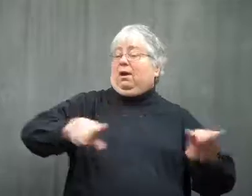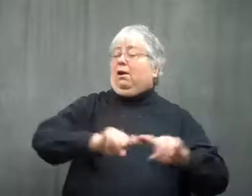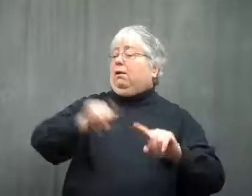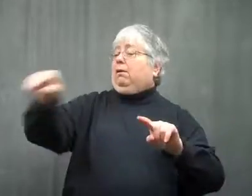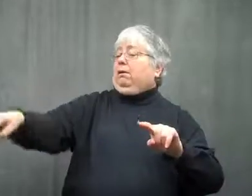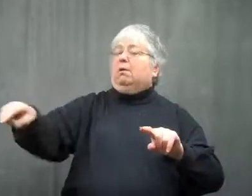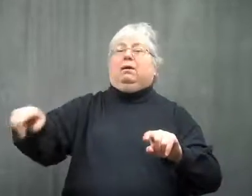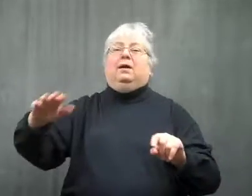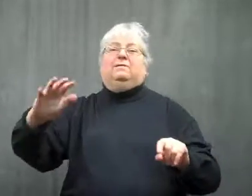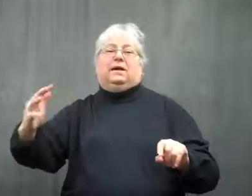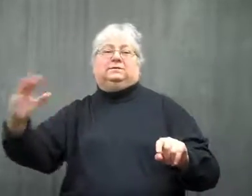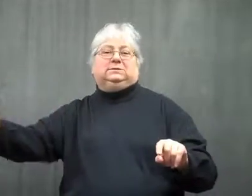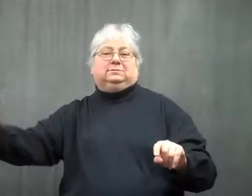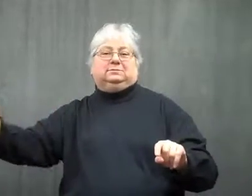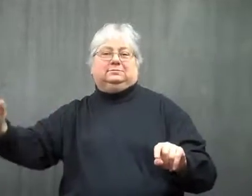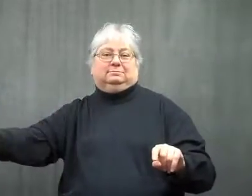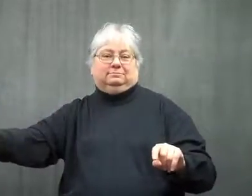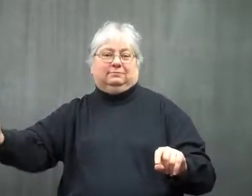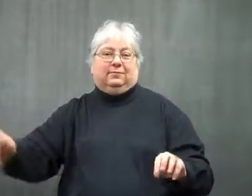Reactors 5 and 6 are on the other side.